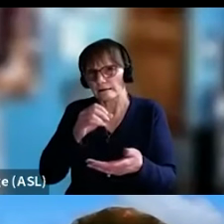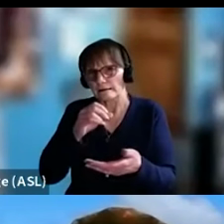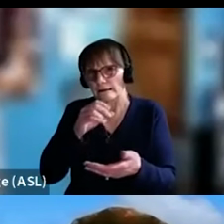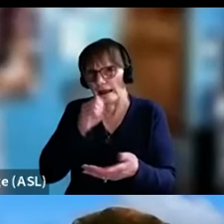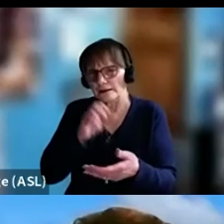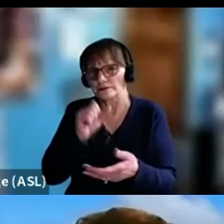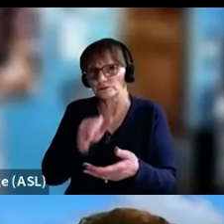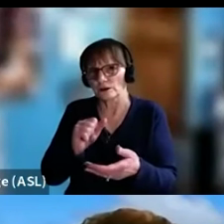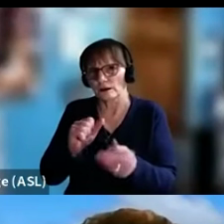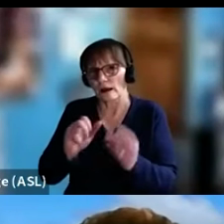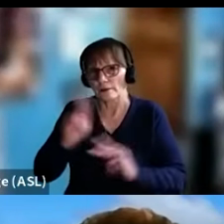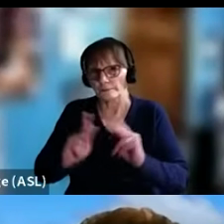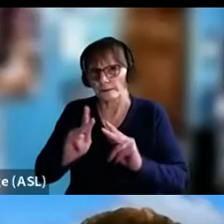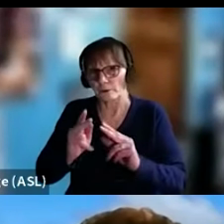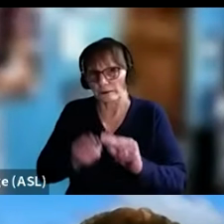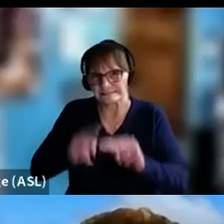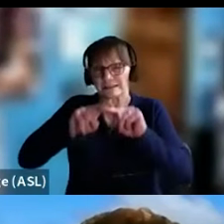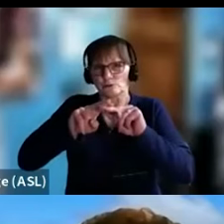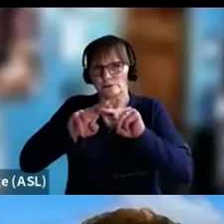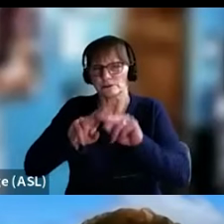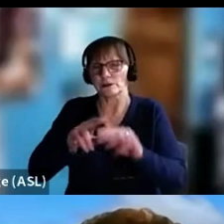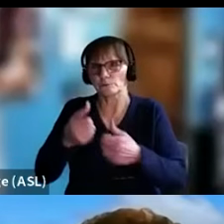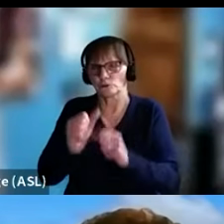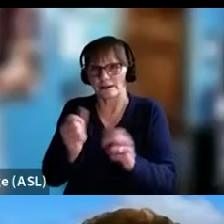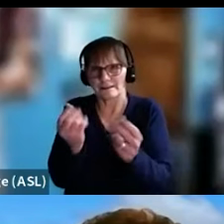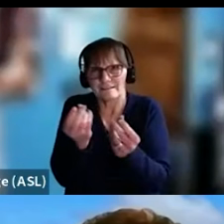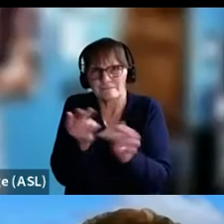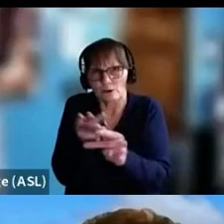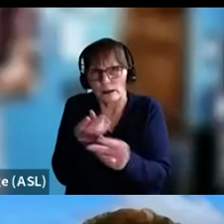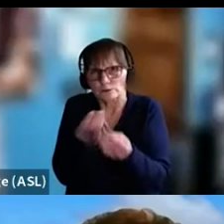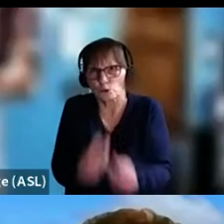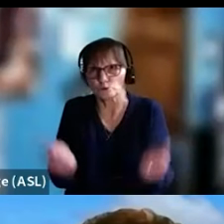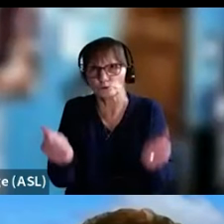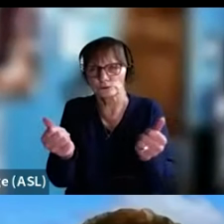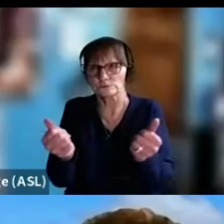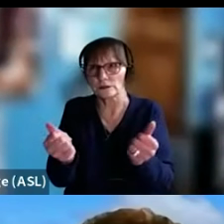and sort of scrambling to figure out solutions for this. And sort of as Shireen was saying,